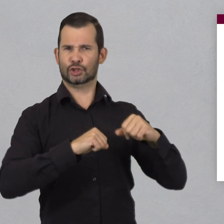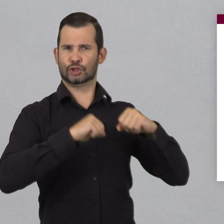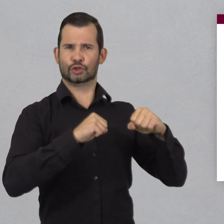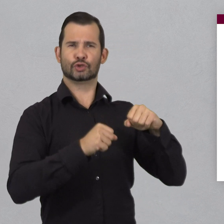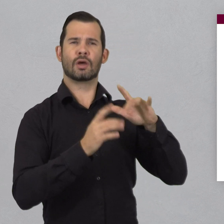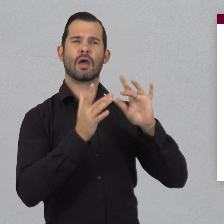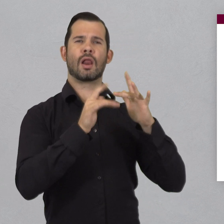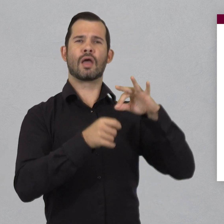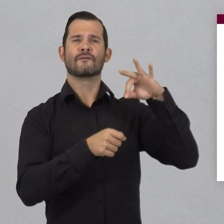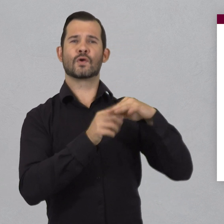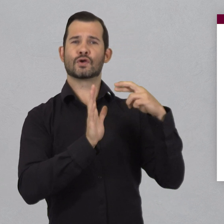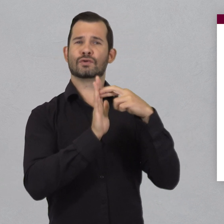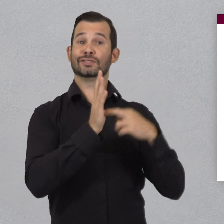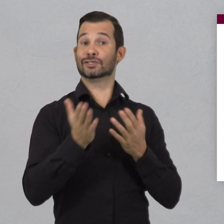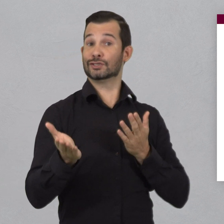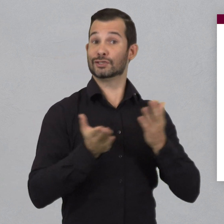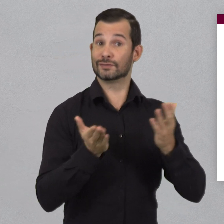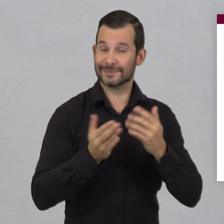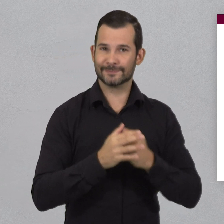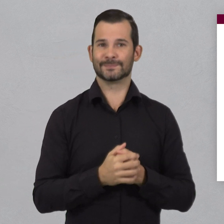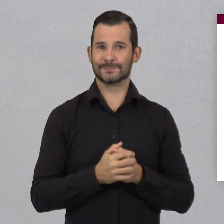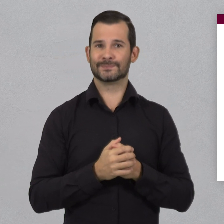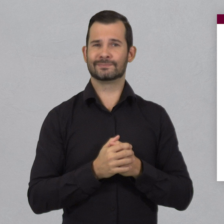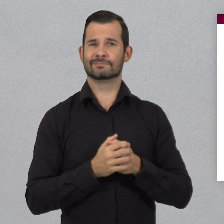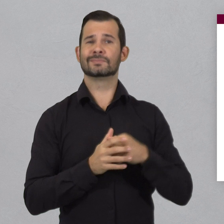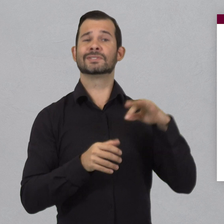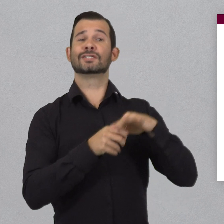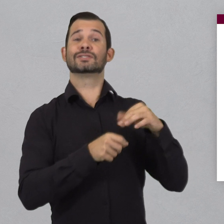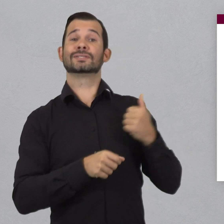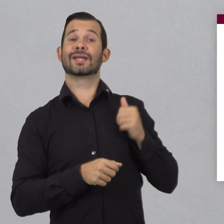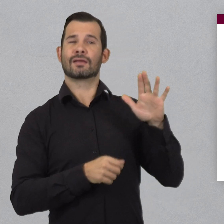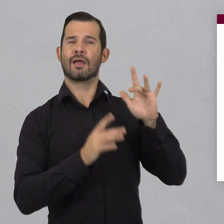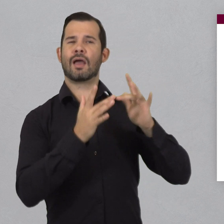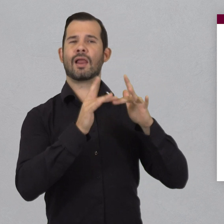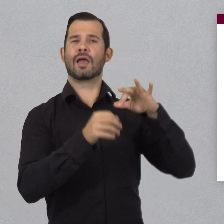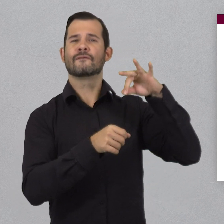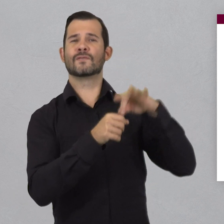Voter Registration Service Elections Canada’s Online Voter